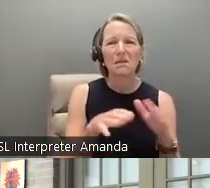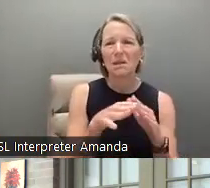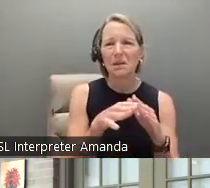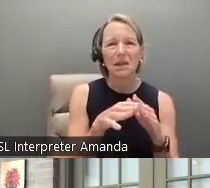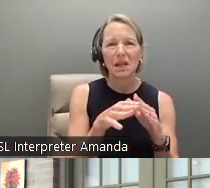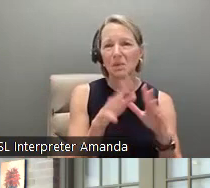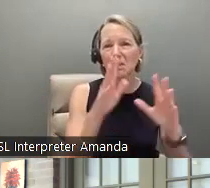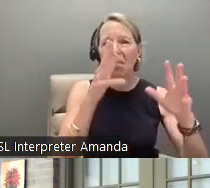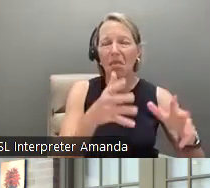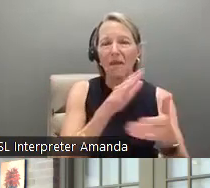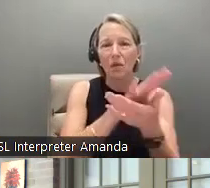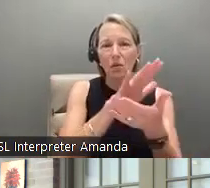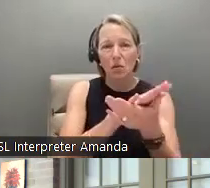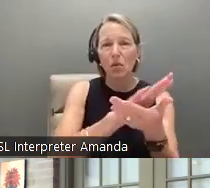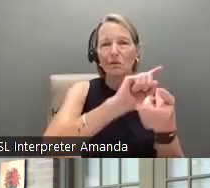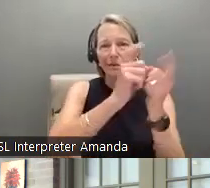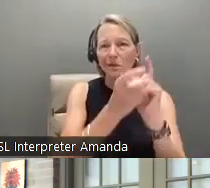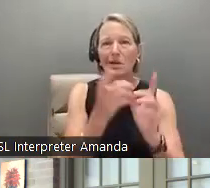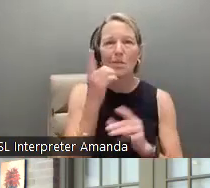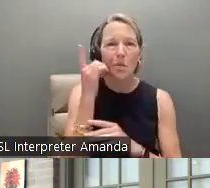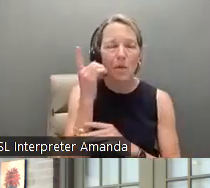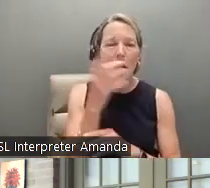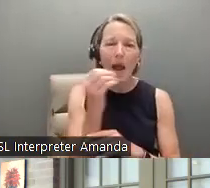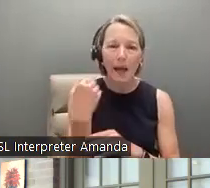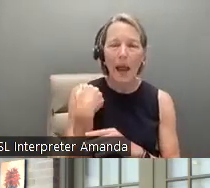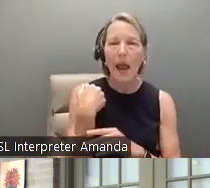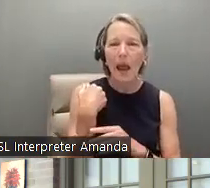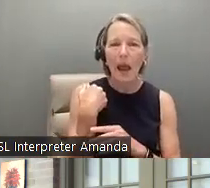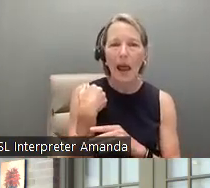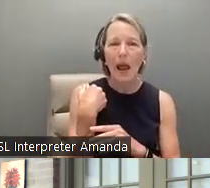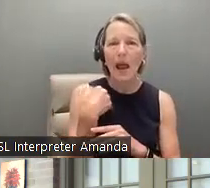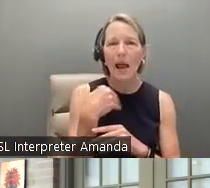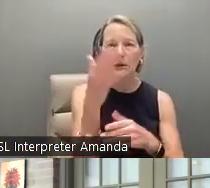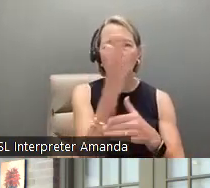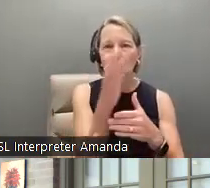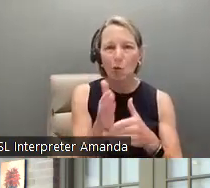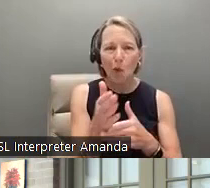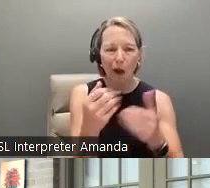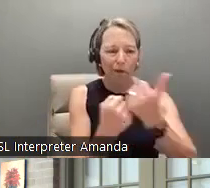school building that was turned into a bunk houses um and it had cracked foundations um records